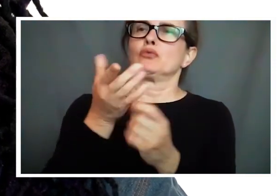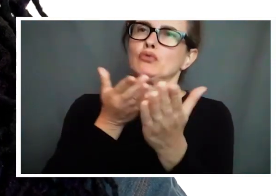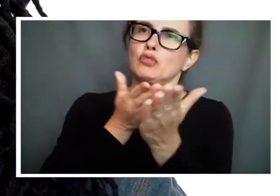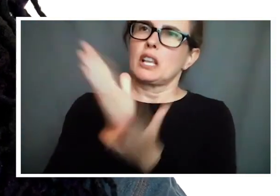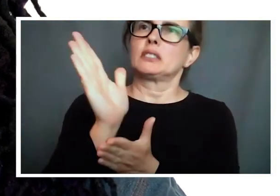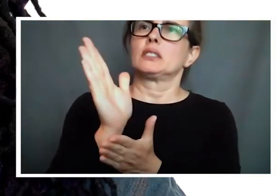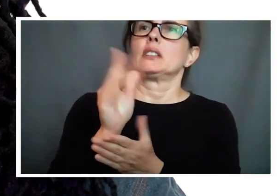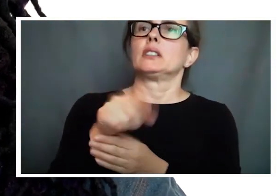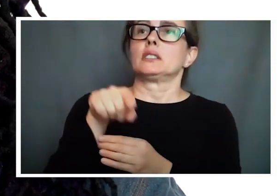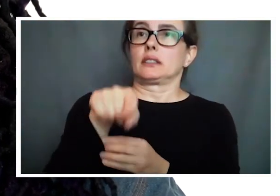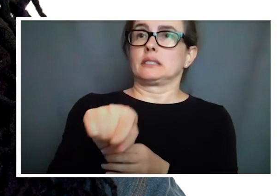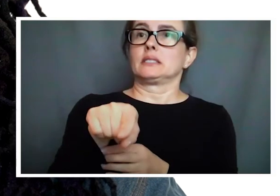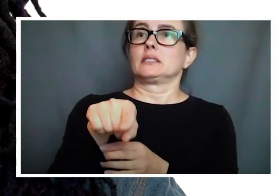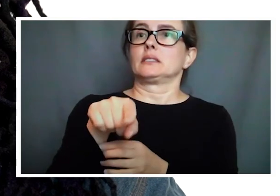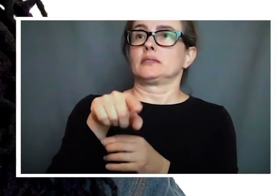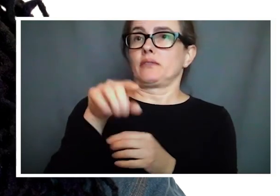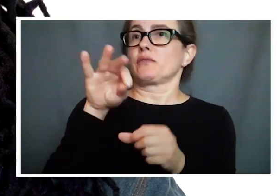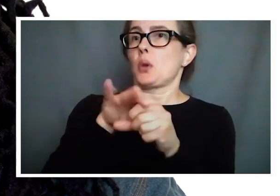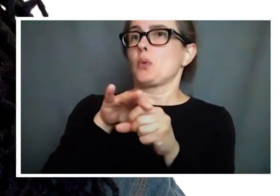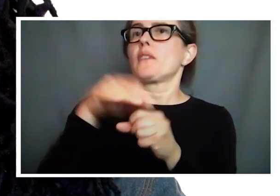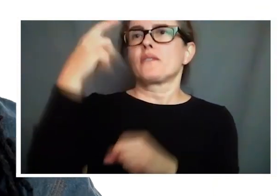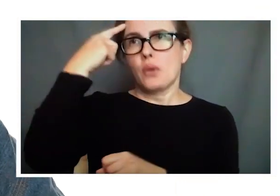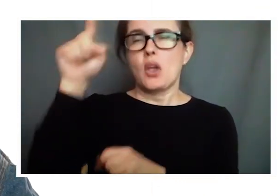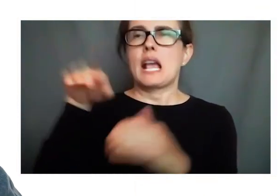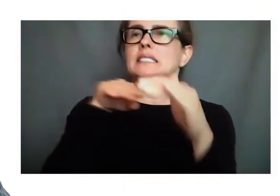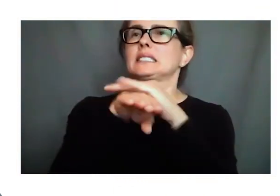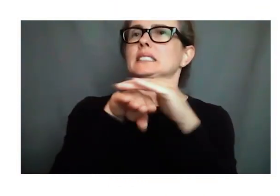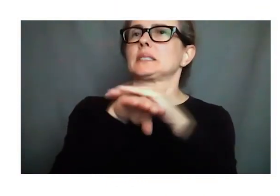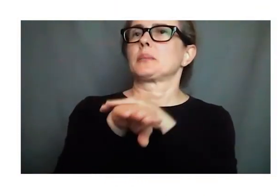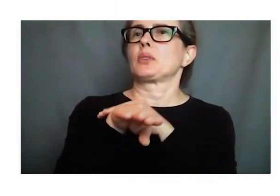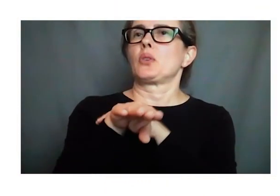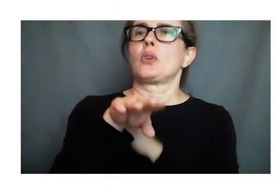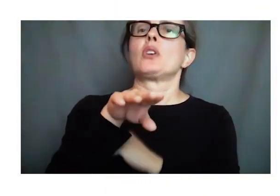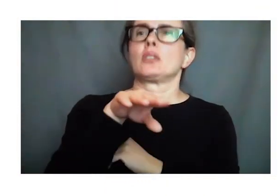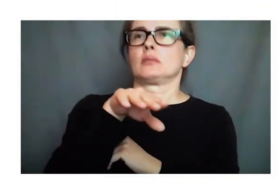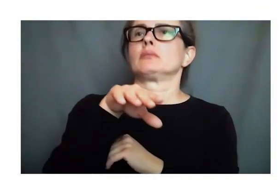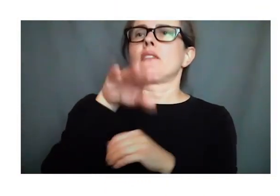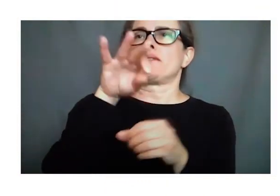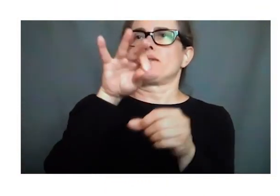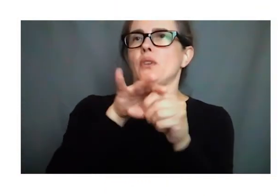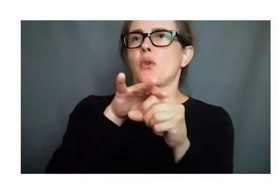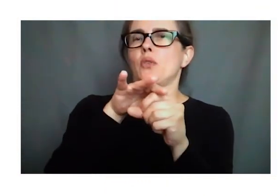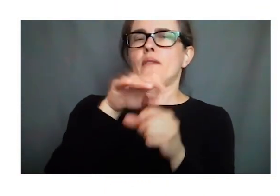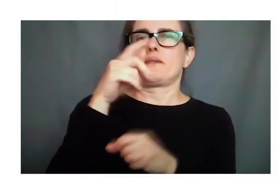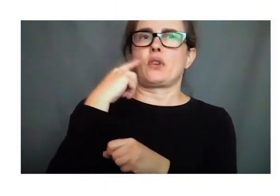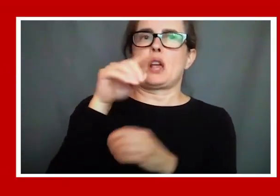Reach out to your state's P&A for resources on voting. Keep watching this series at VoteForAccess.us.